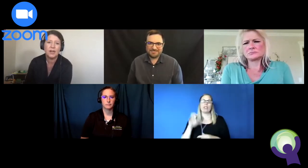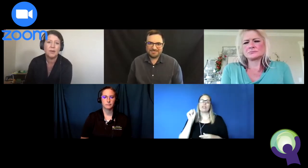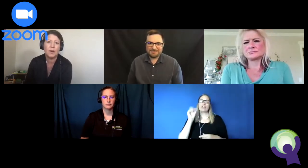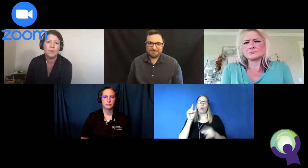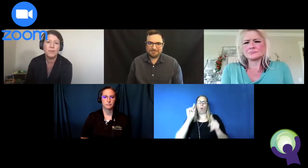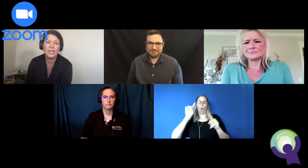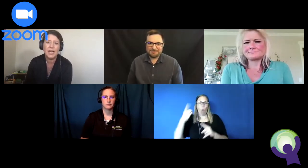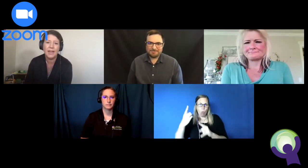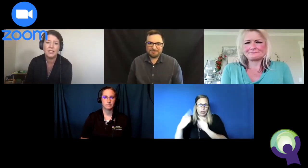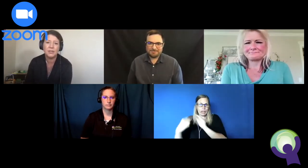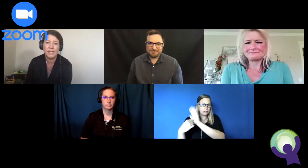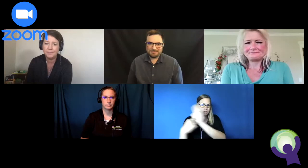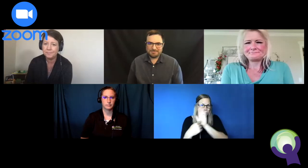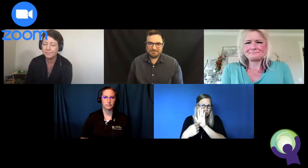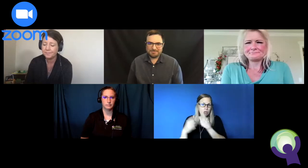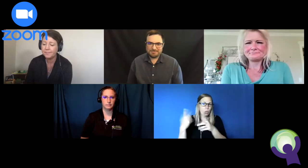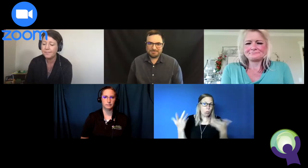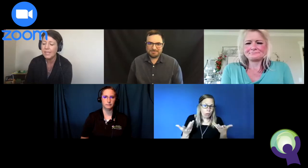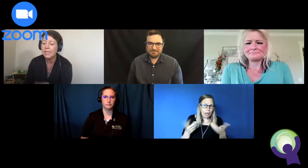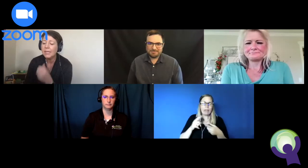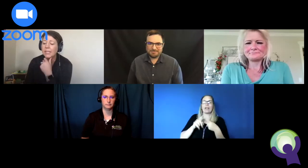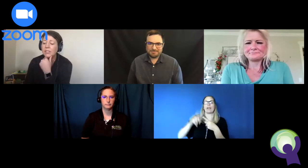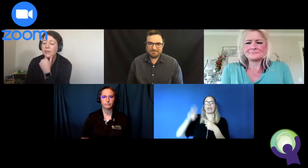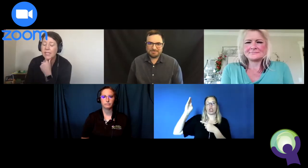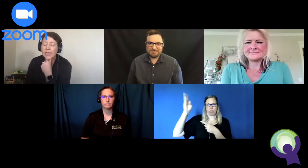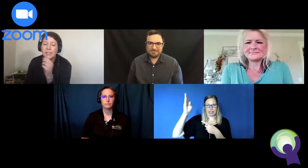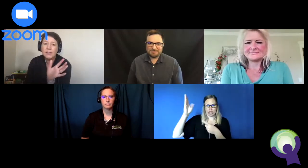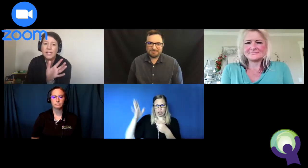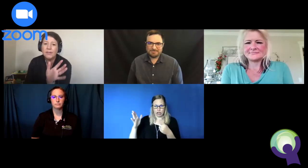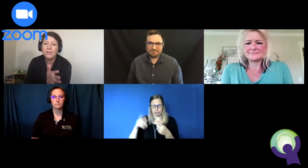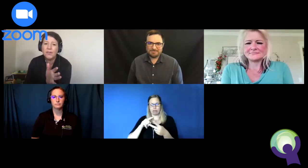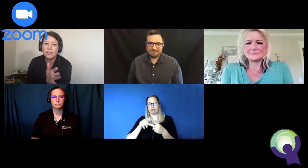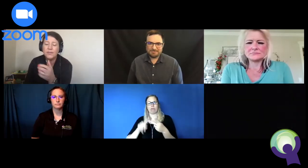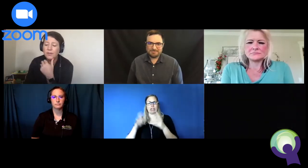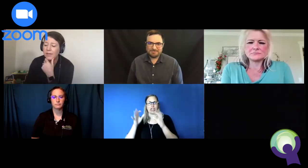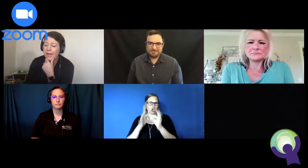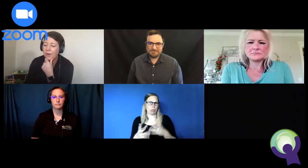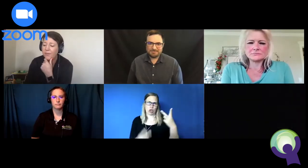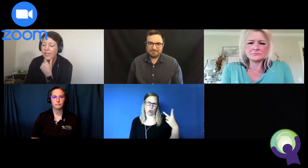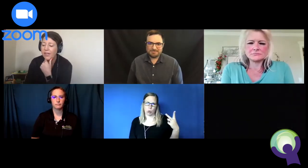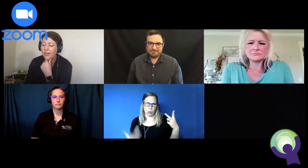are what will be on the screen. So for those of you, hopefully you're here,